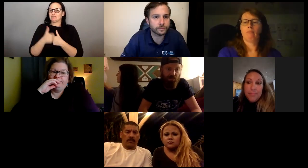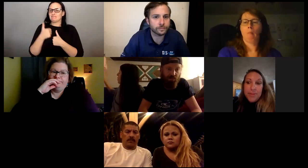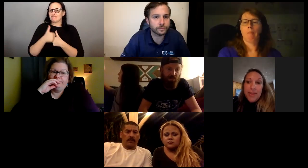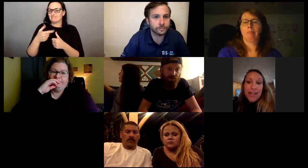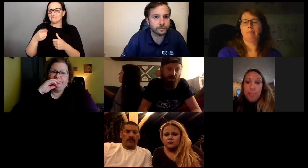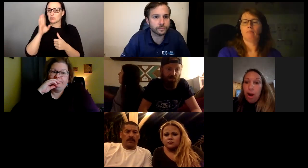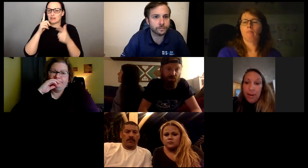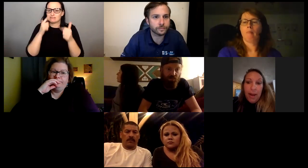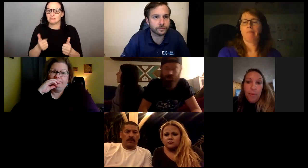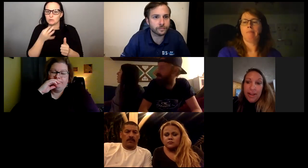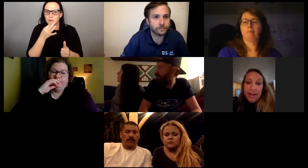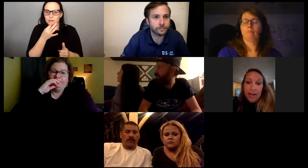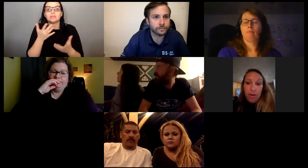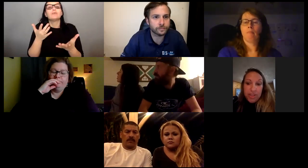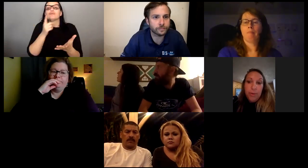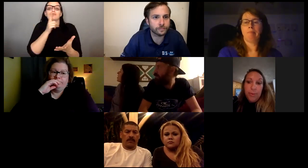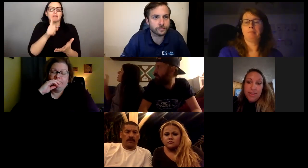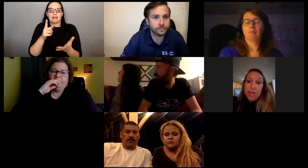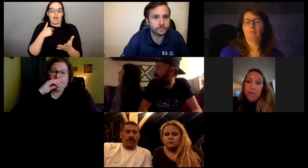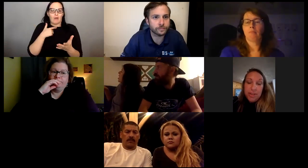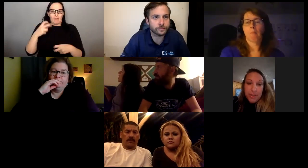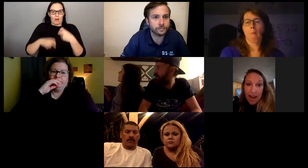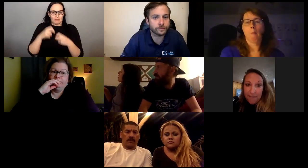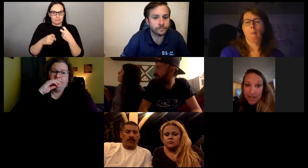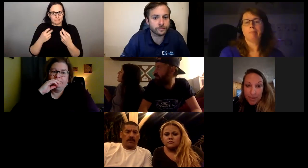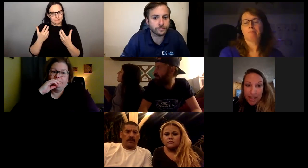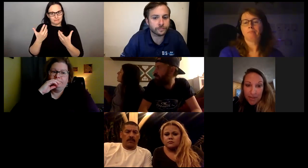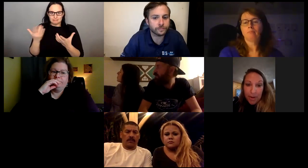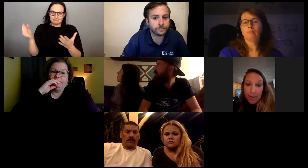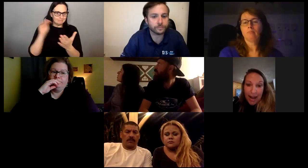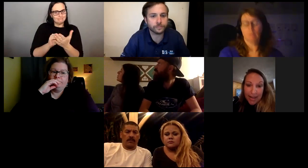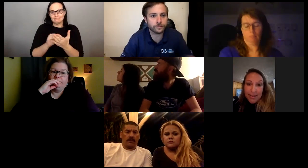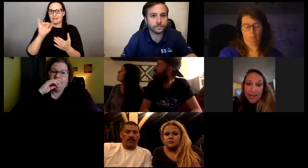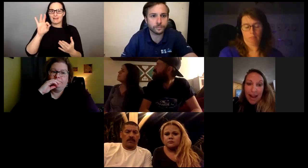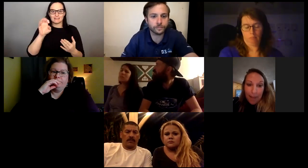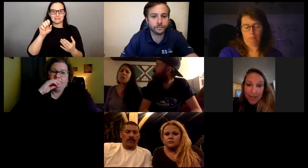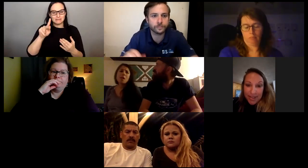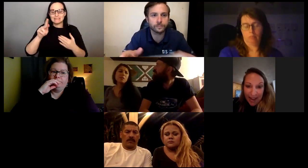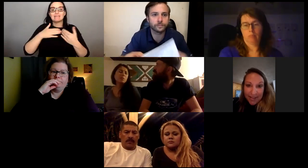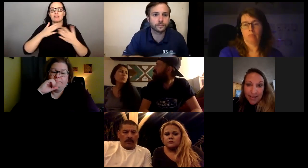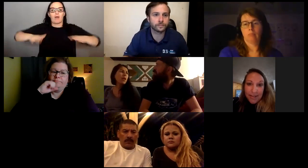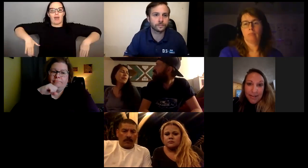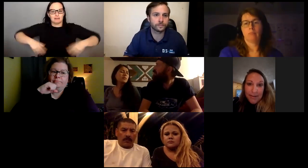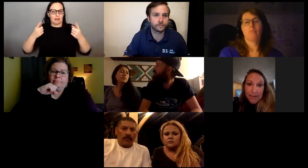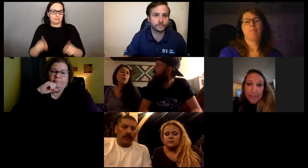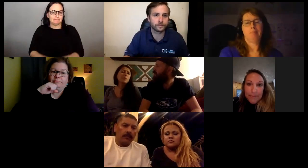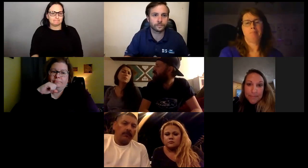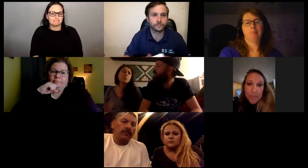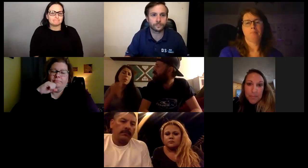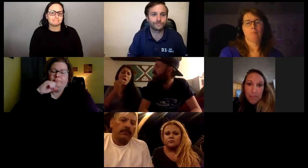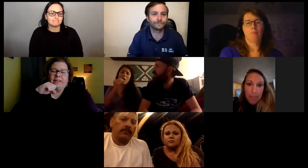so that's a problem that i want to get also installed into his ifsp even though it hasn't happened yet